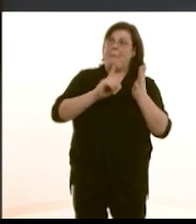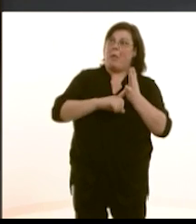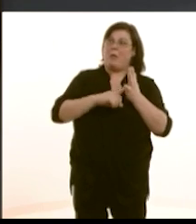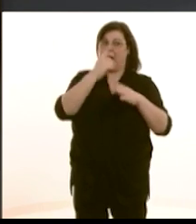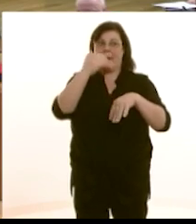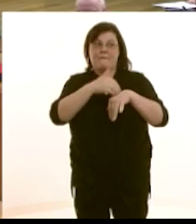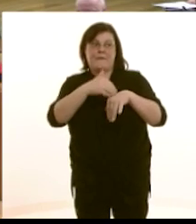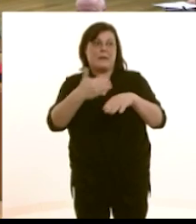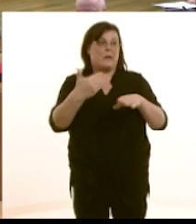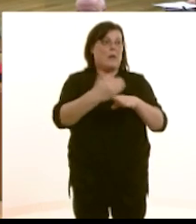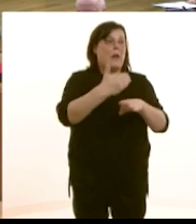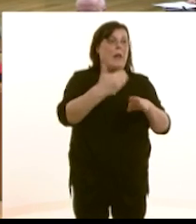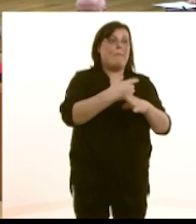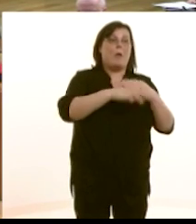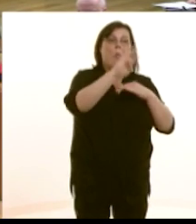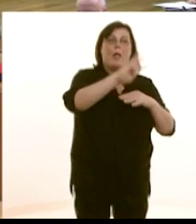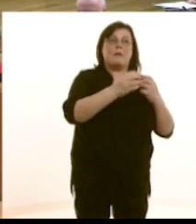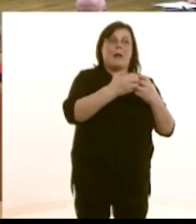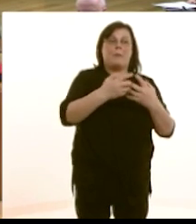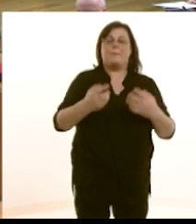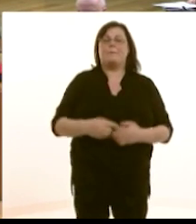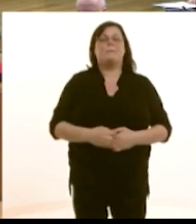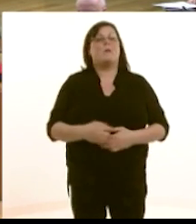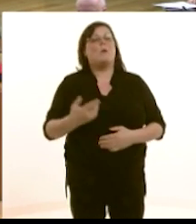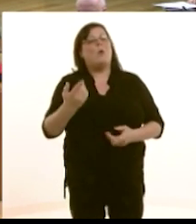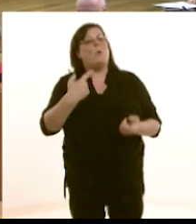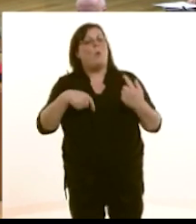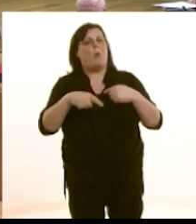Carwyn Jones: Well, hugely. Our view is that this falls within our devolved competence,